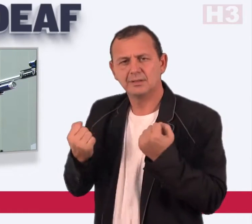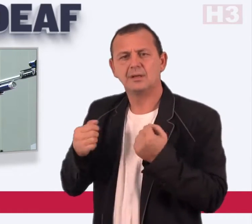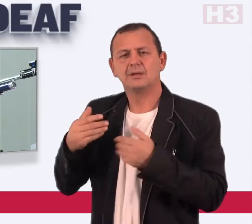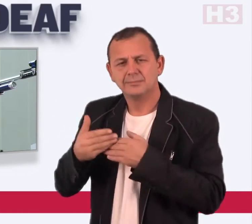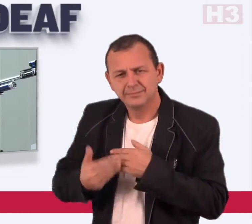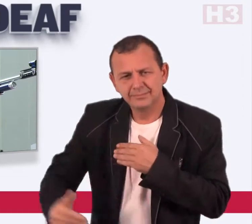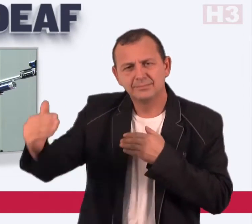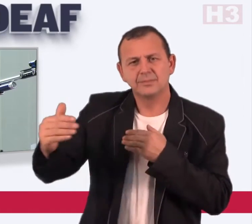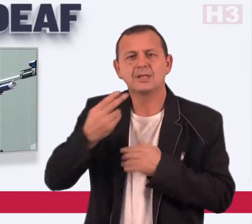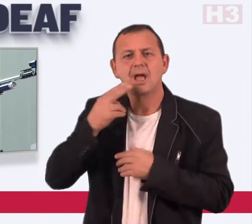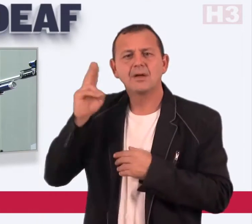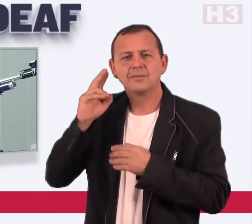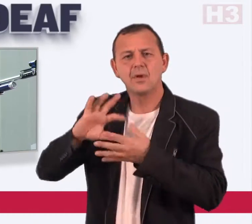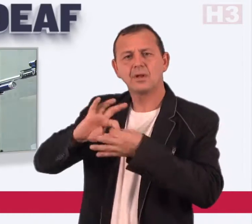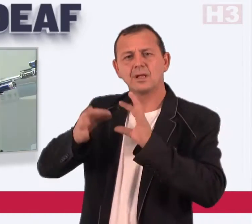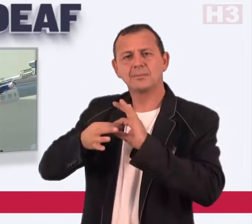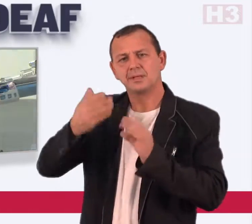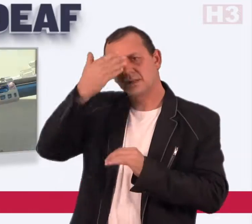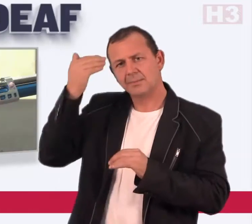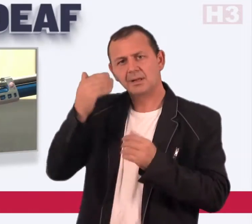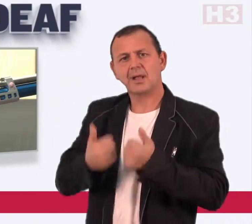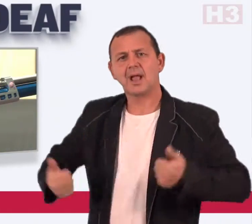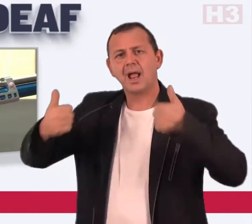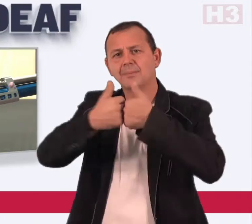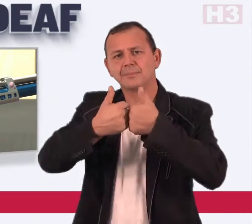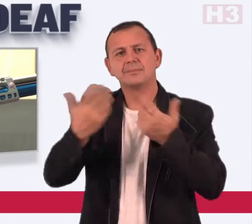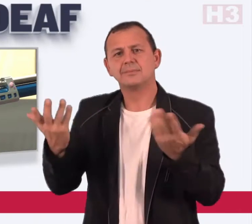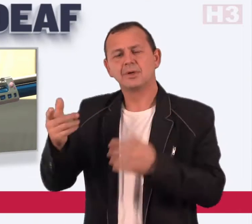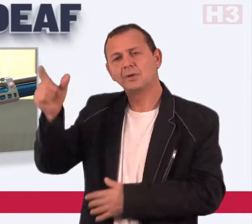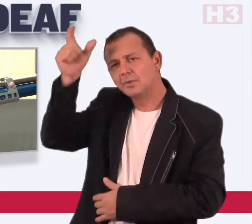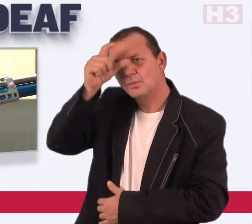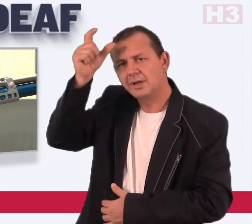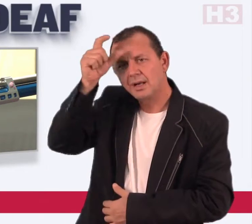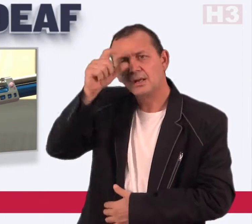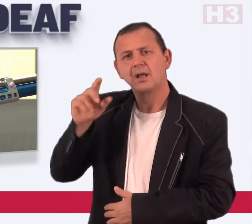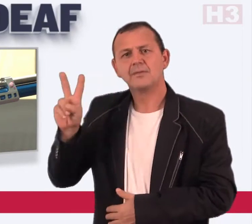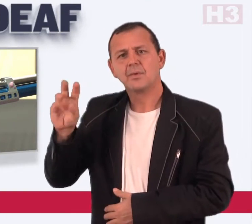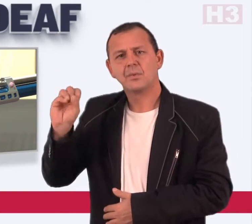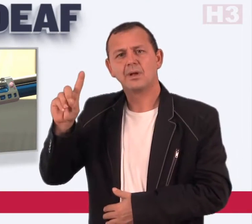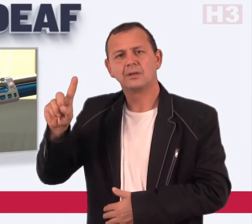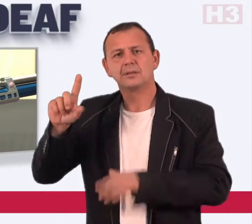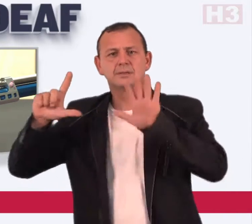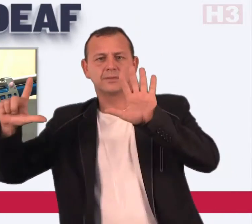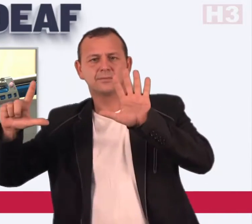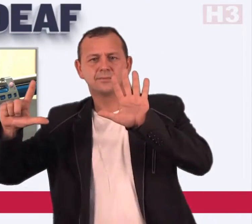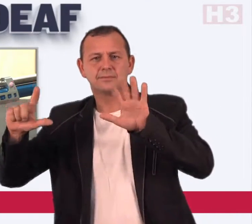Deaflympics in Turkey next year.